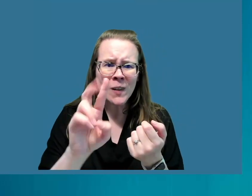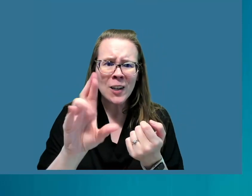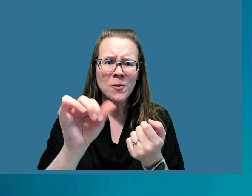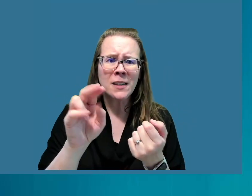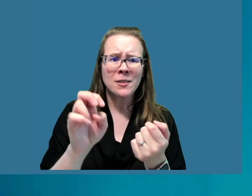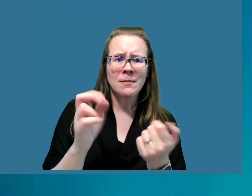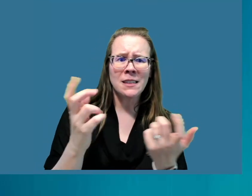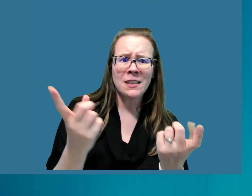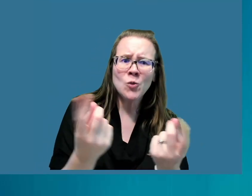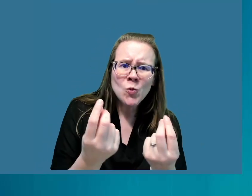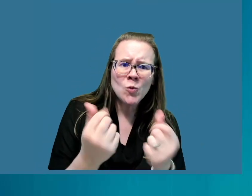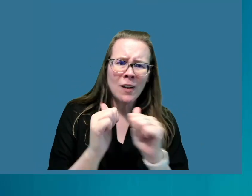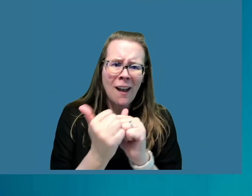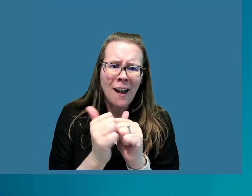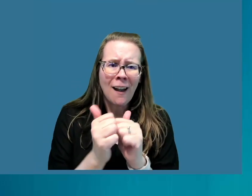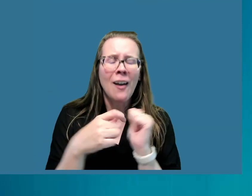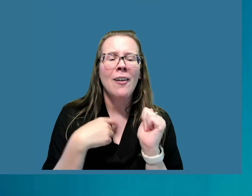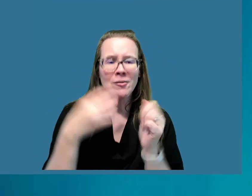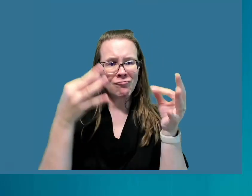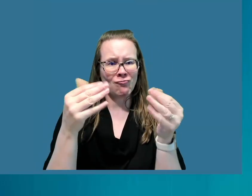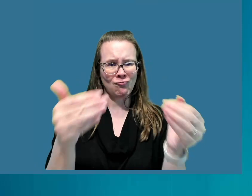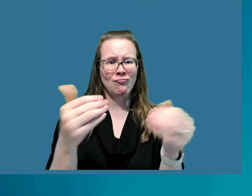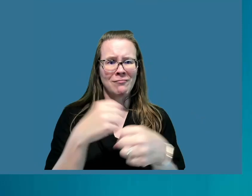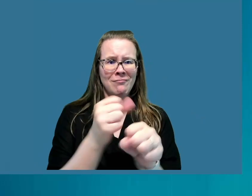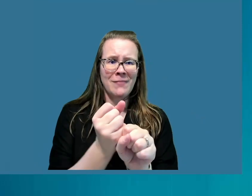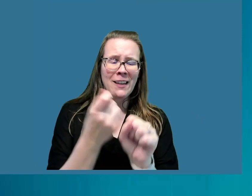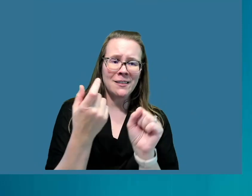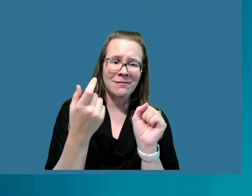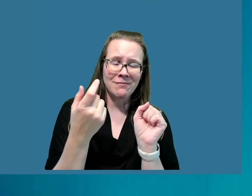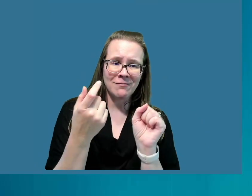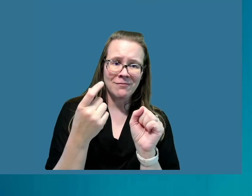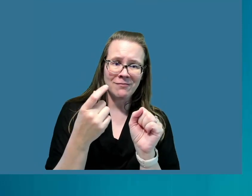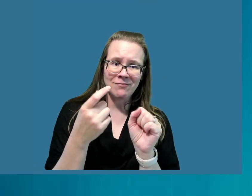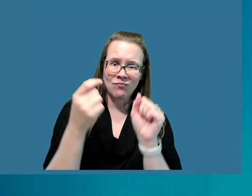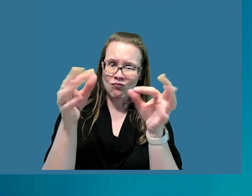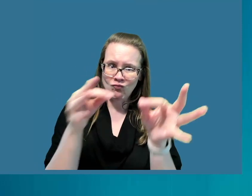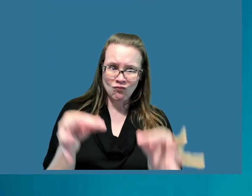And then, at the retreat, as often happens, people ask me for my recipes and any tips or,